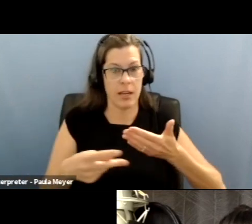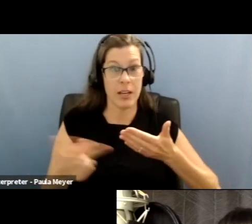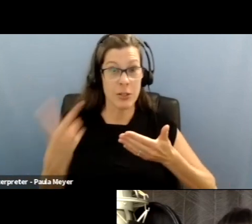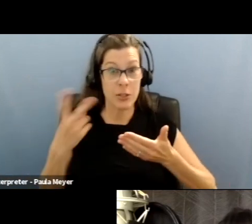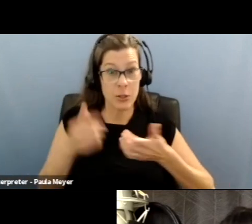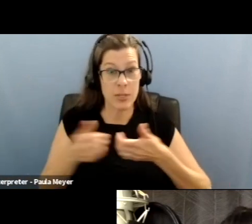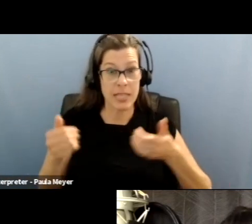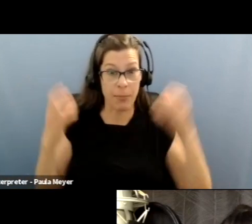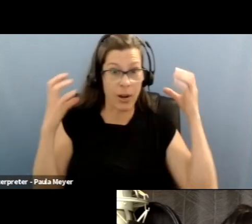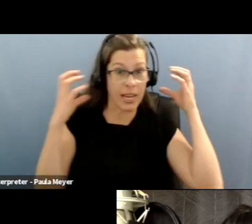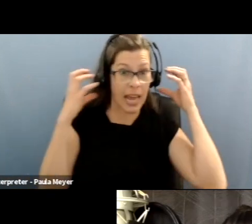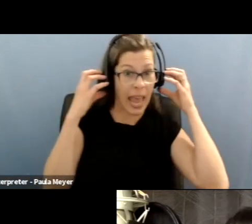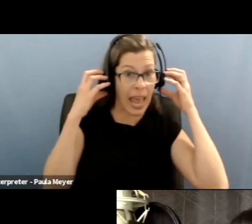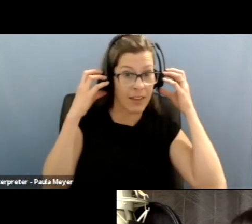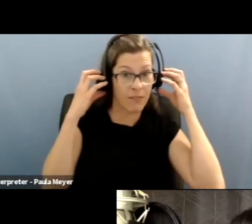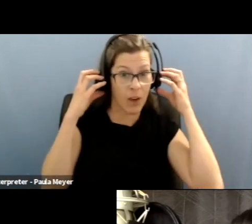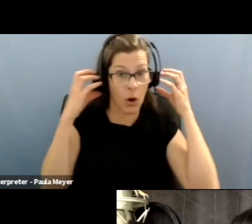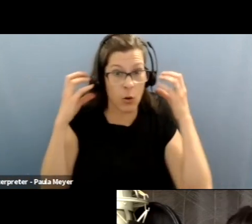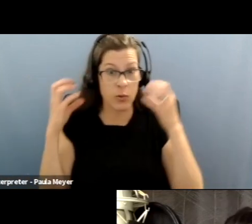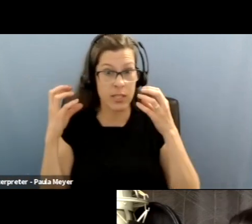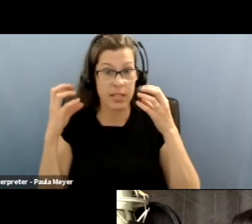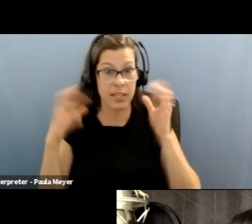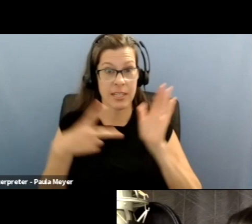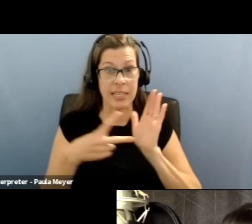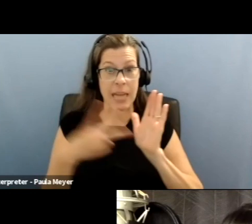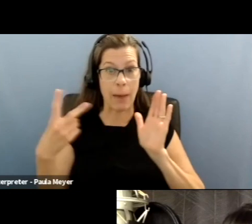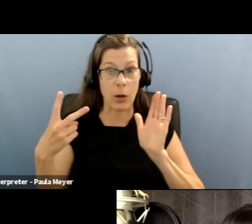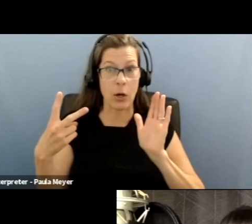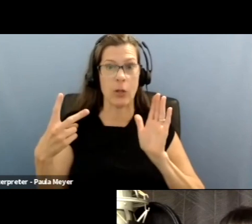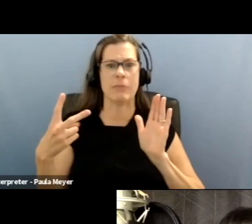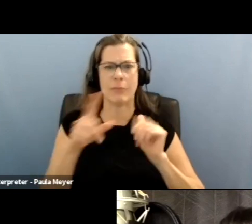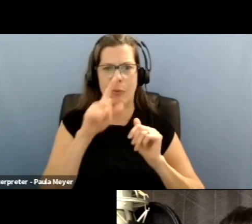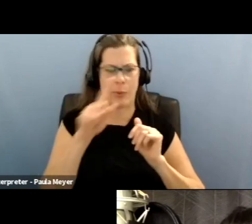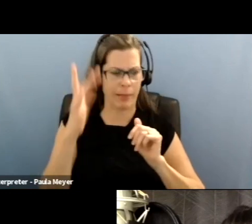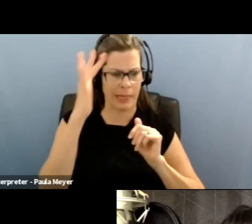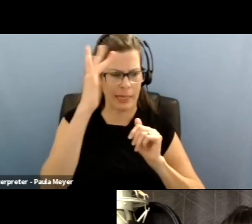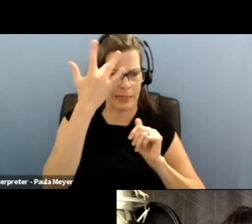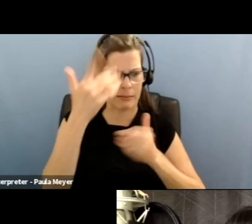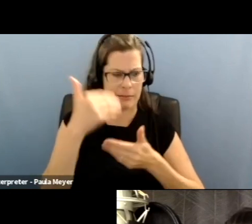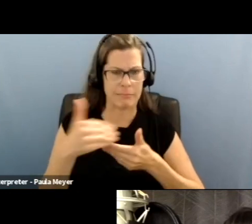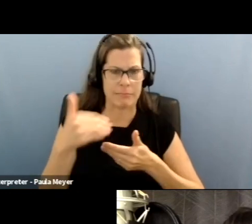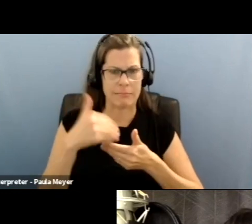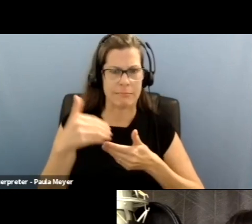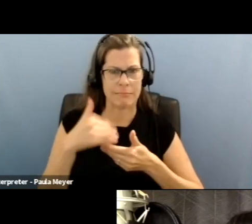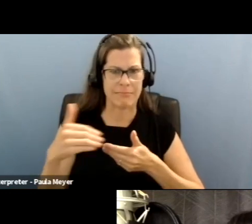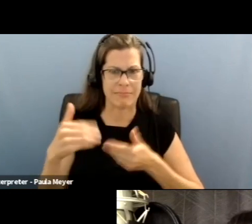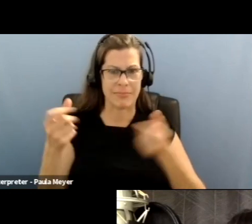So is your user. And I find that just really annoying to have to do multiple headsets.